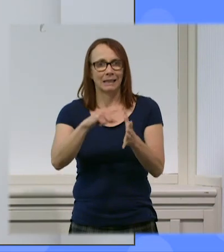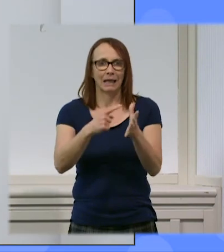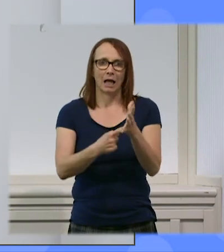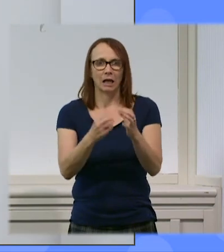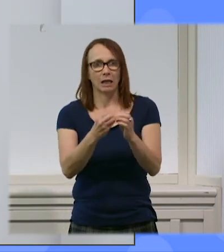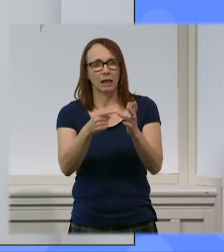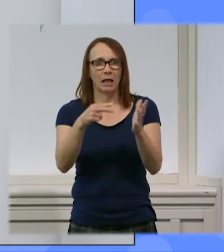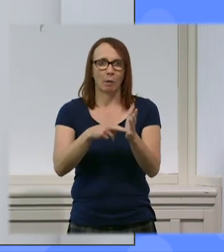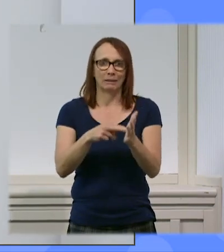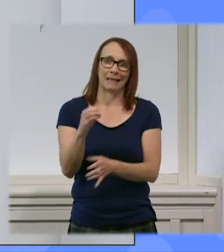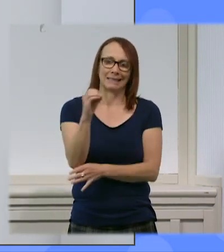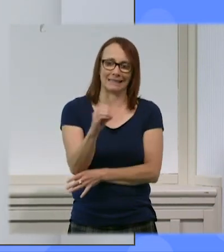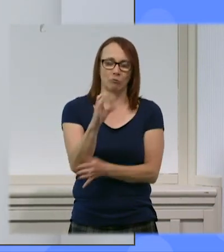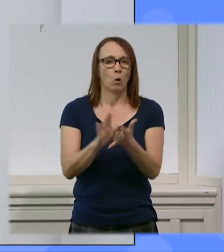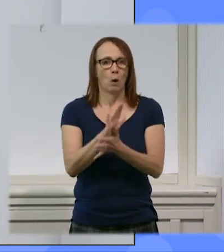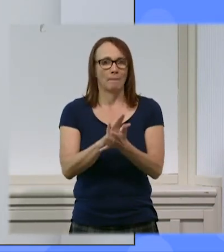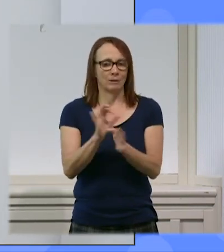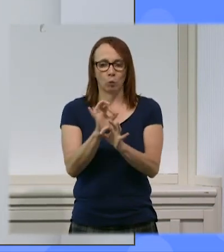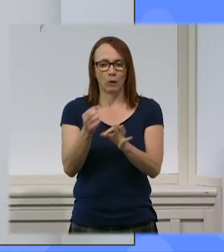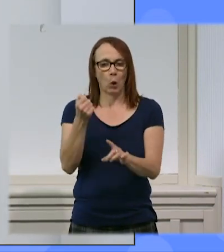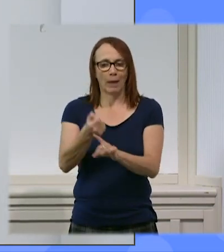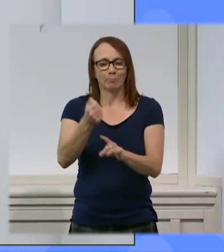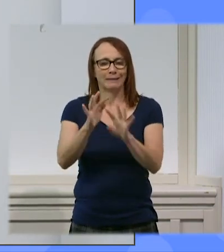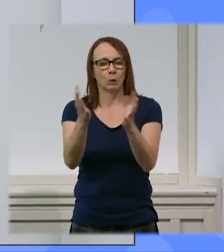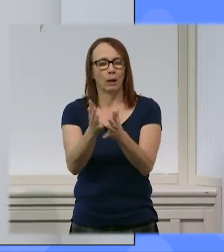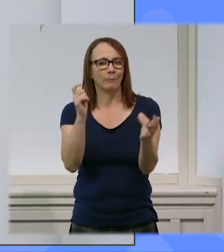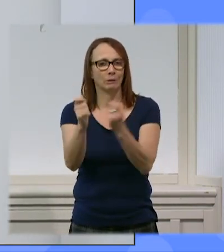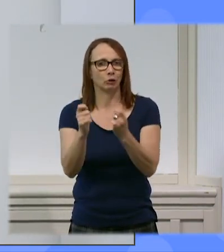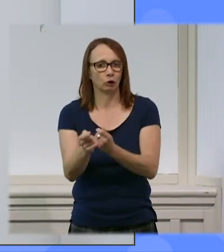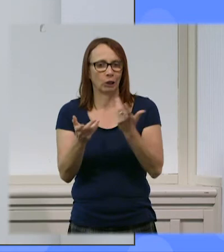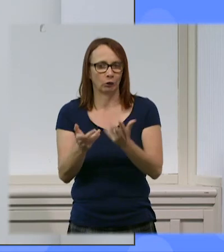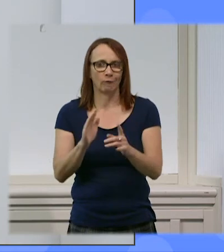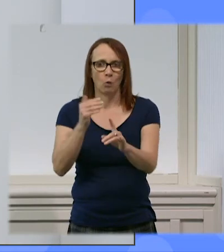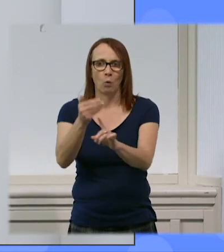net impact on the climate system by 2045 25 years